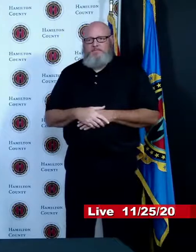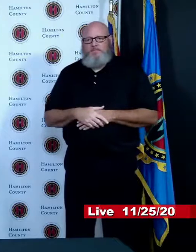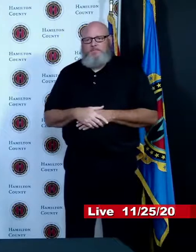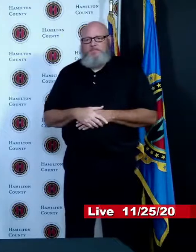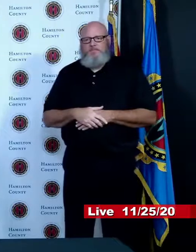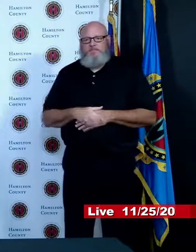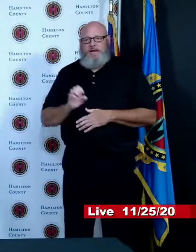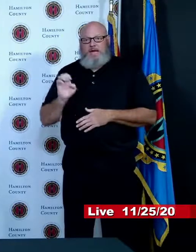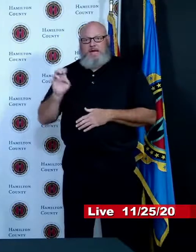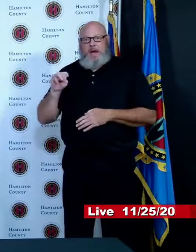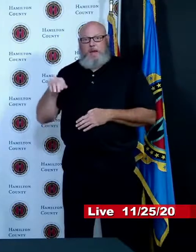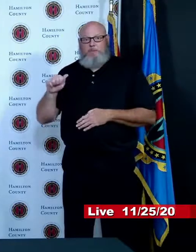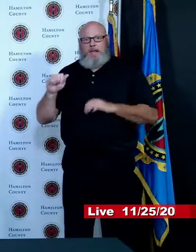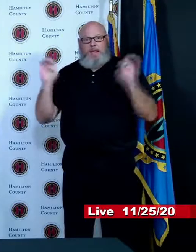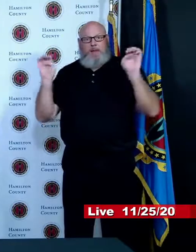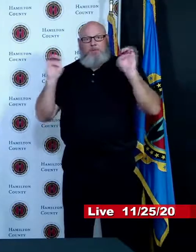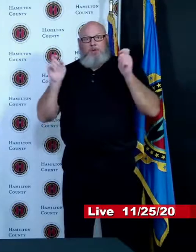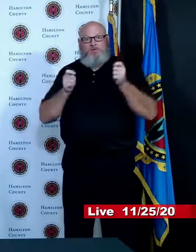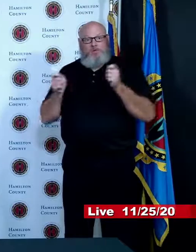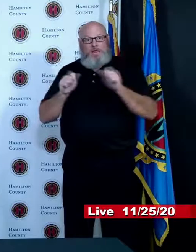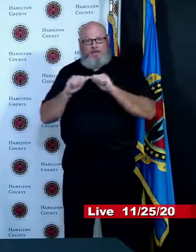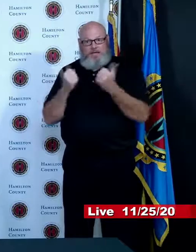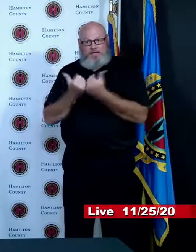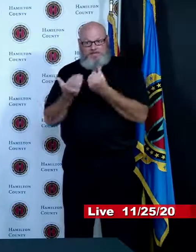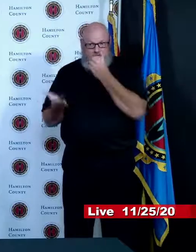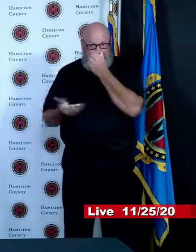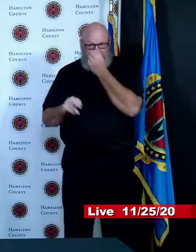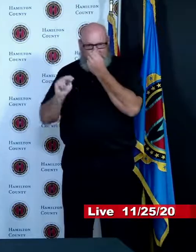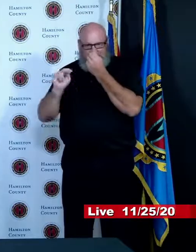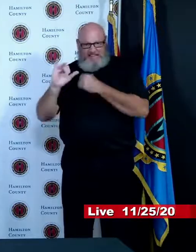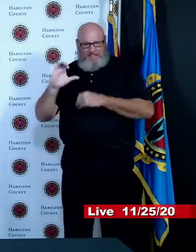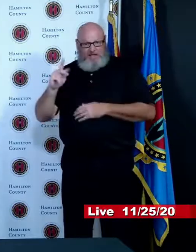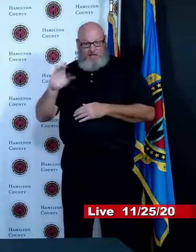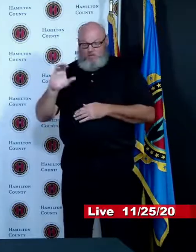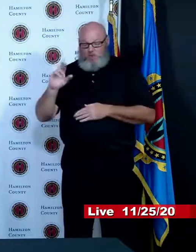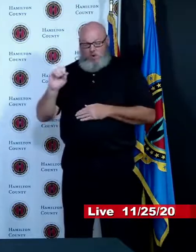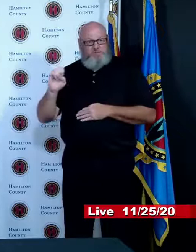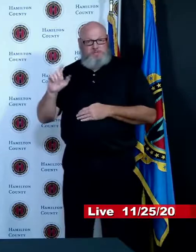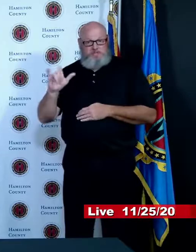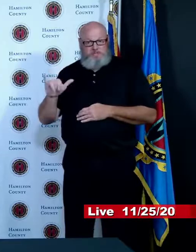with community partners the storage of that and then the distribution we'll dig into that